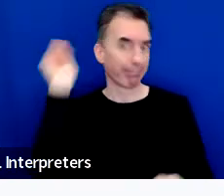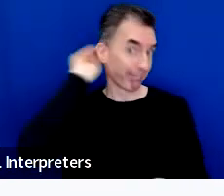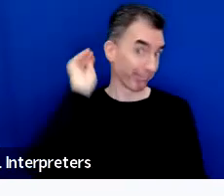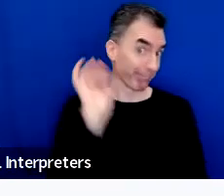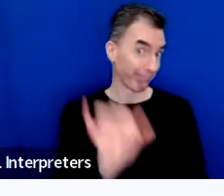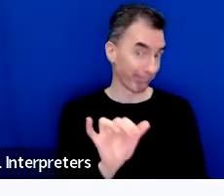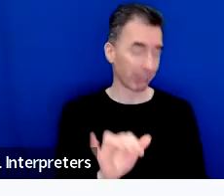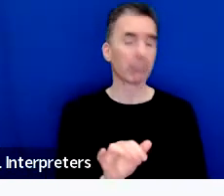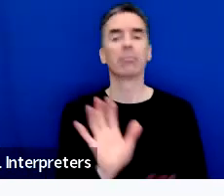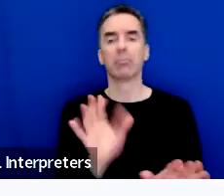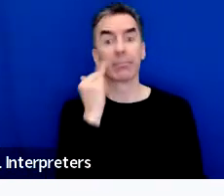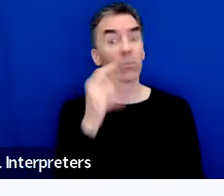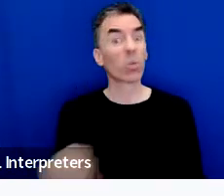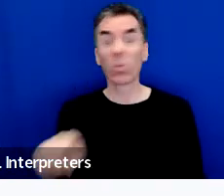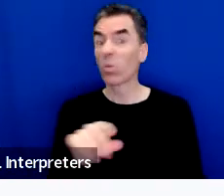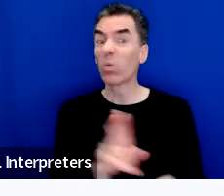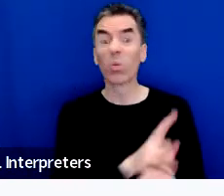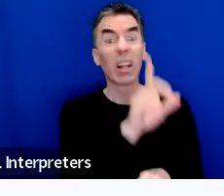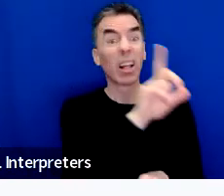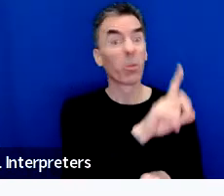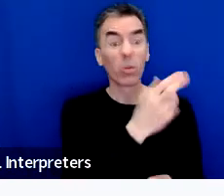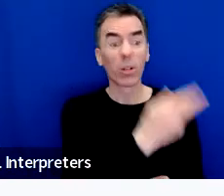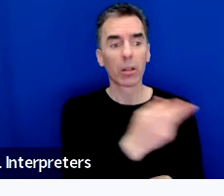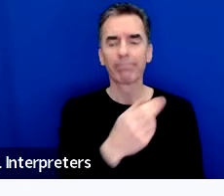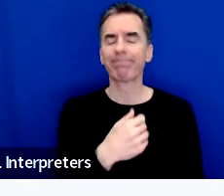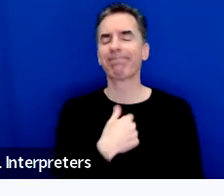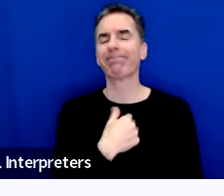who don't use library resources, I wish I'd created a whole to ask why,